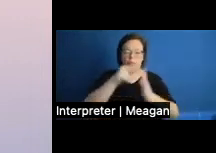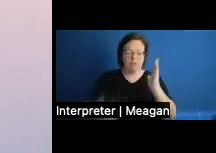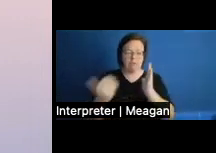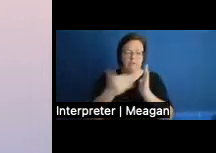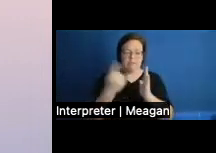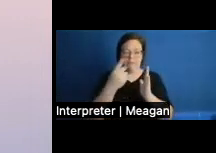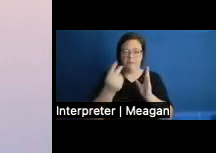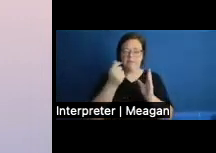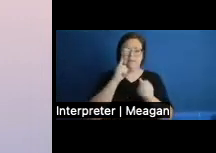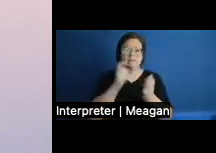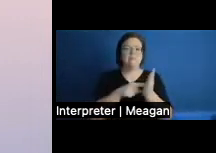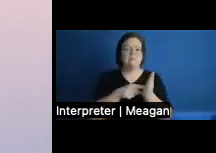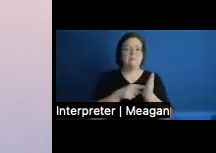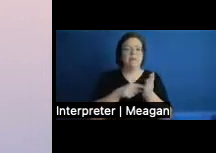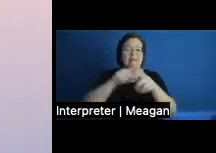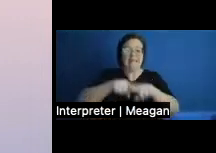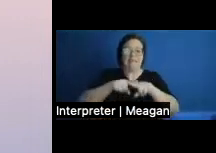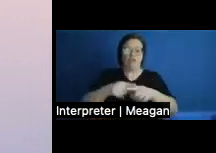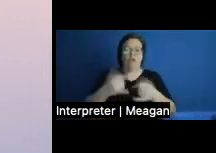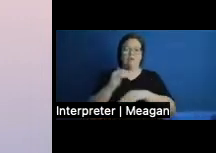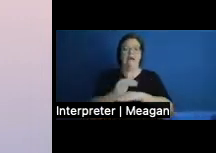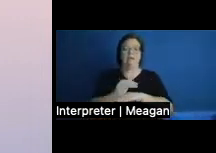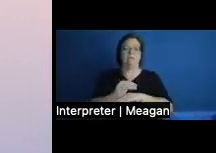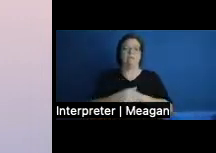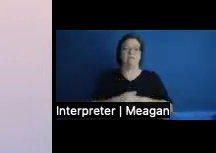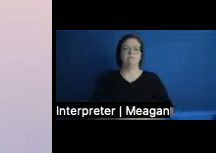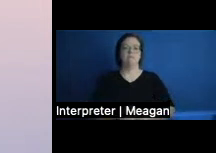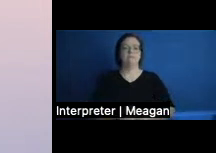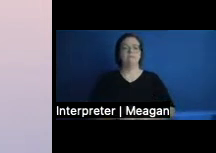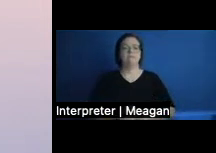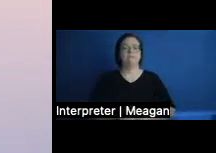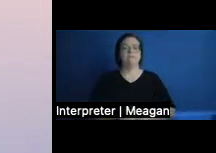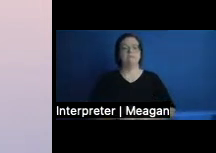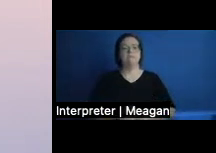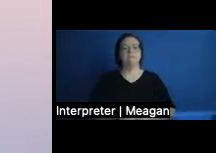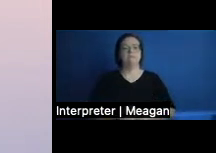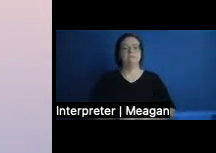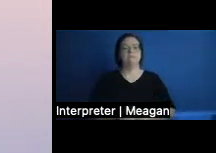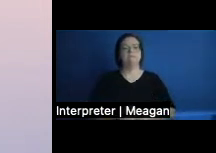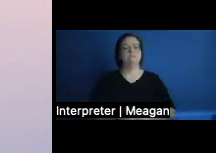stands out is the condition of tonight. Right? Like, like there's so much that could come,